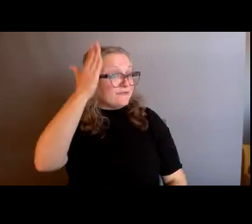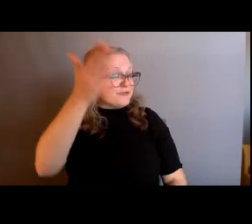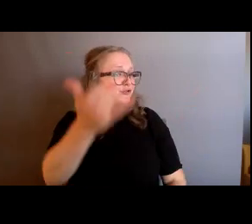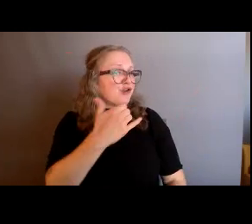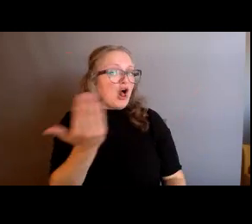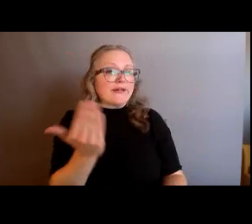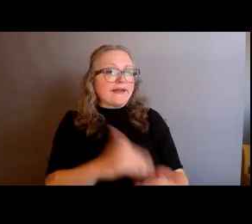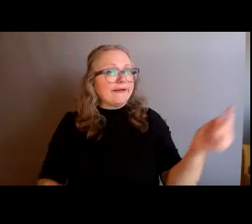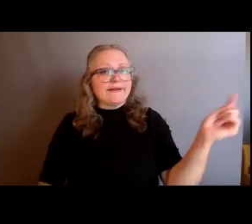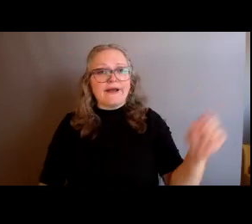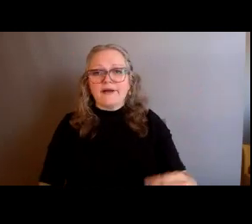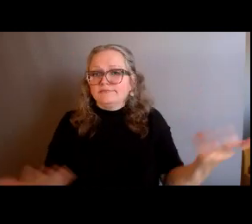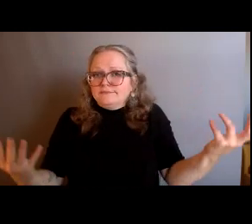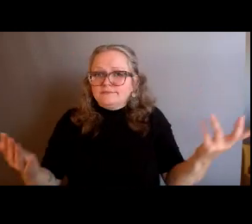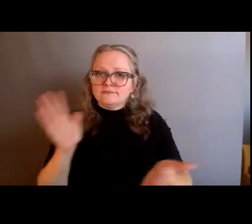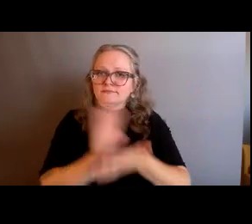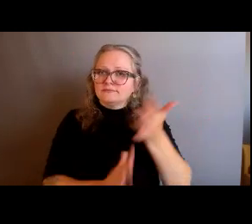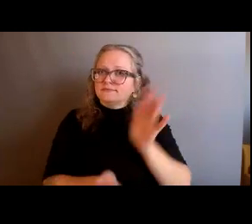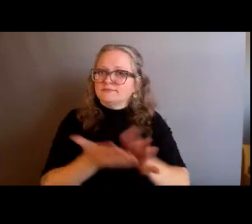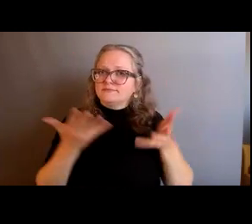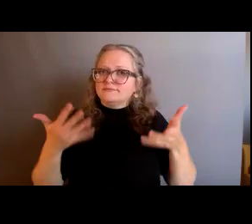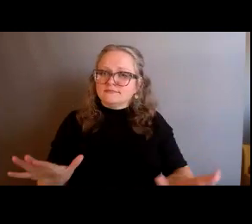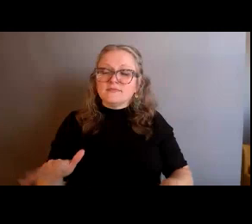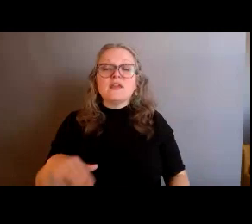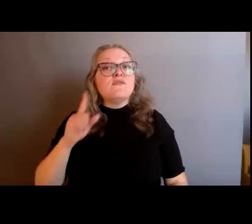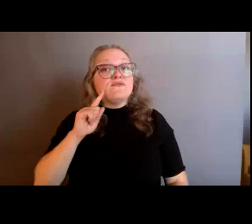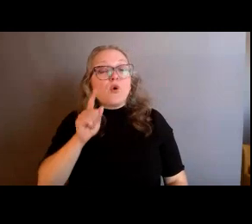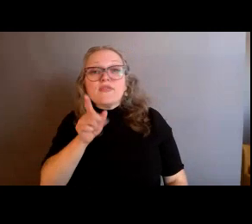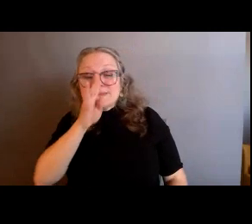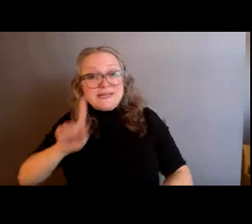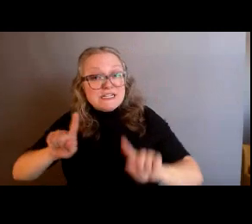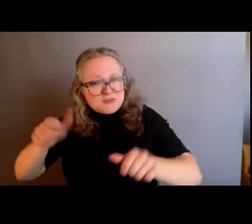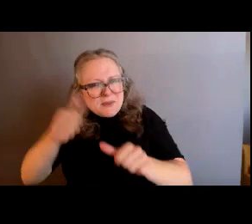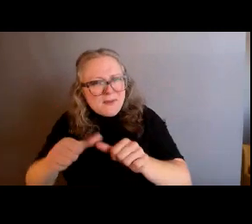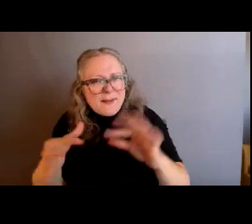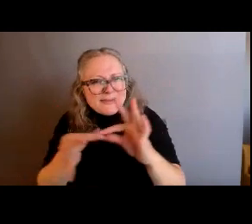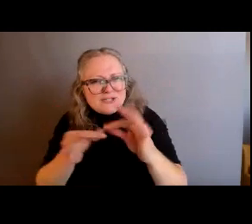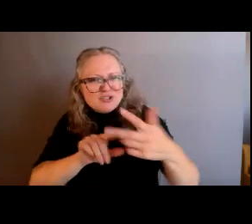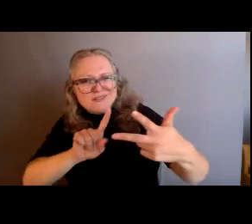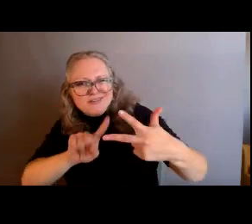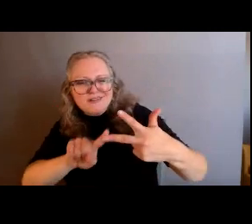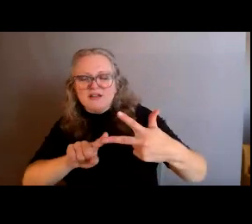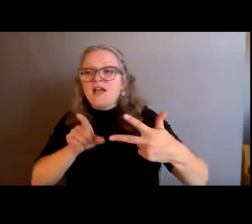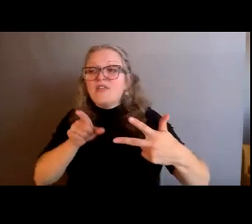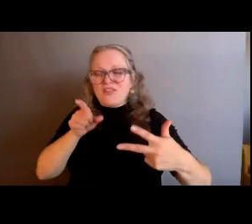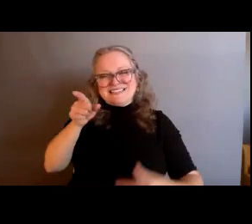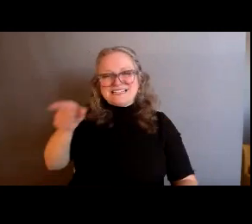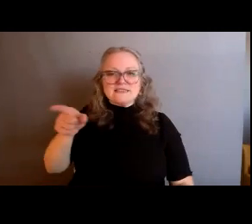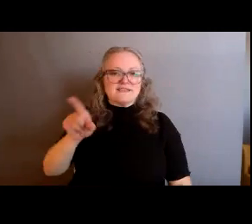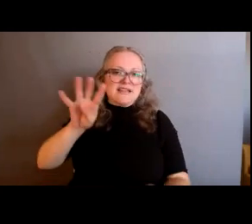We did the speech while ago. I told you we were gonna present it. This is what this graph is here. Let me go back.